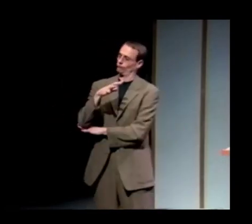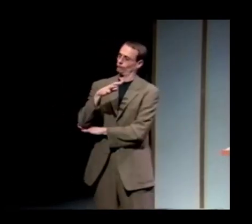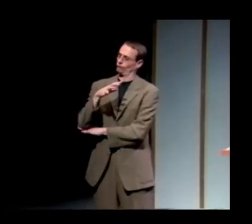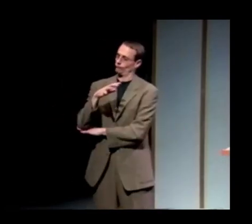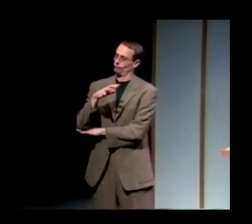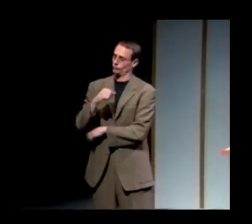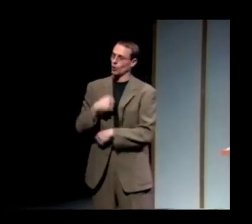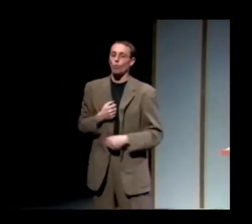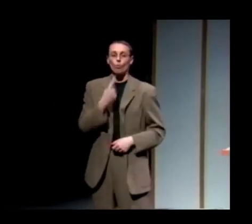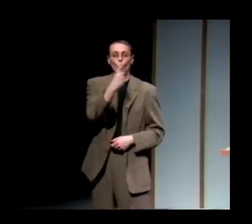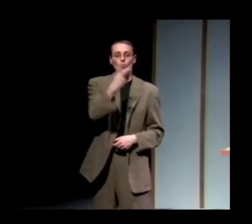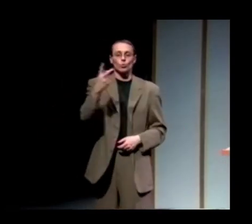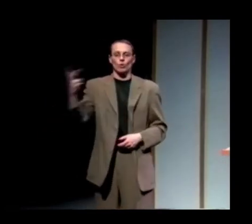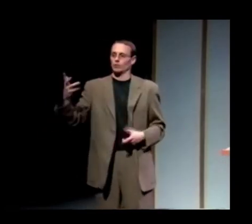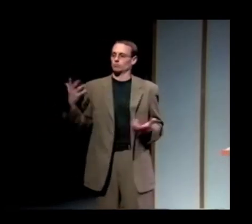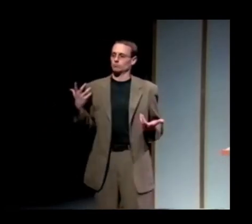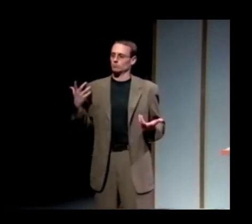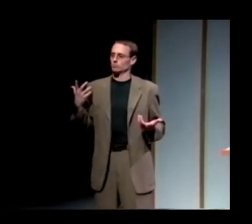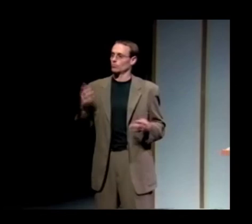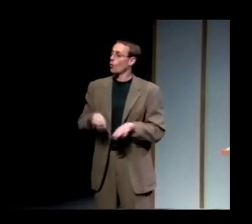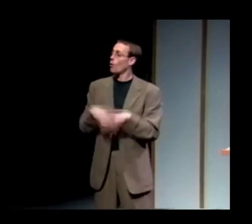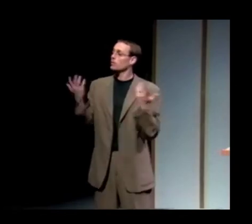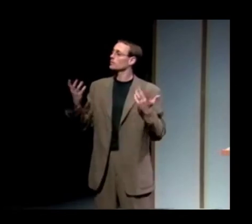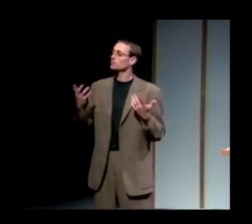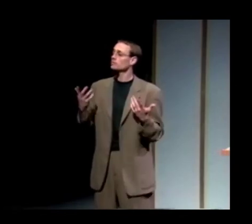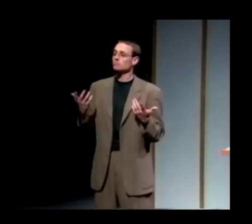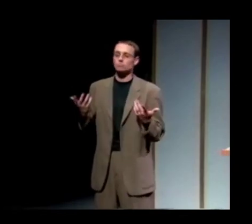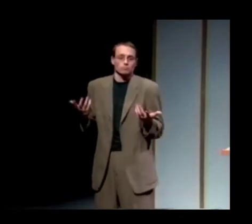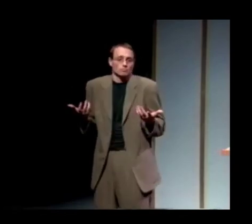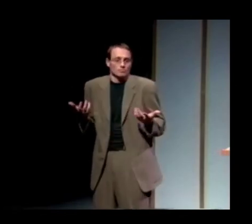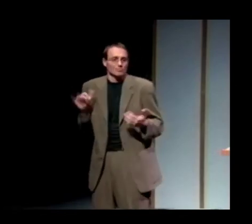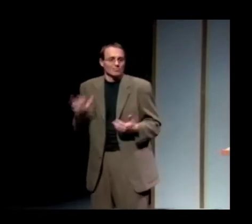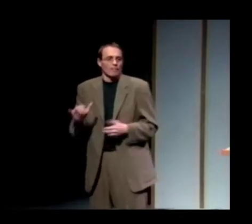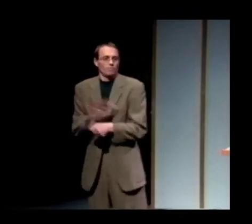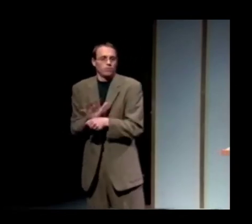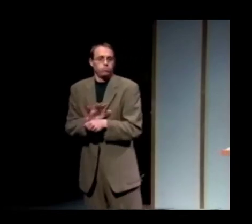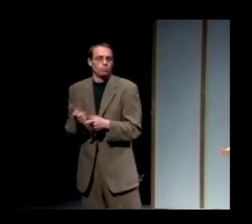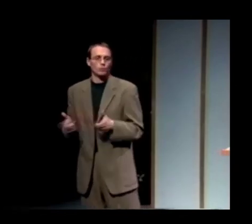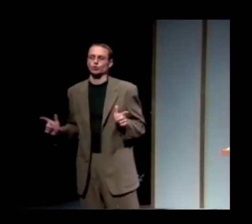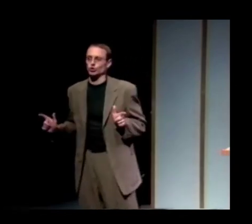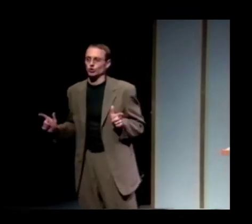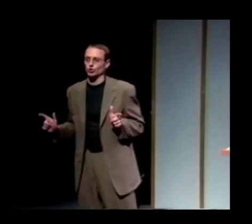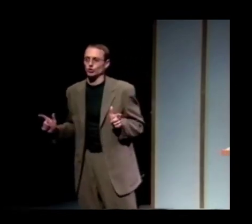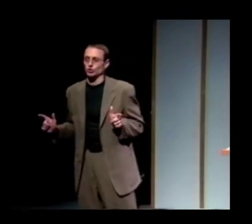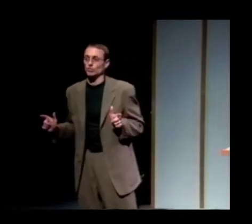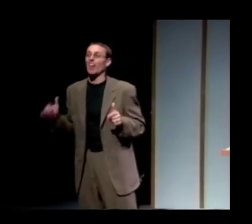AND THERE'S NO MOVEMENT. YOU JUST SEE THE TREE STATICALLY. SO THAT'S 1, 2, 3 OPENING SHOTS